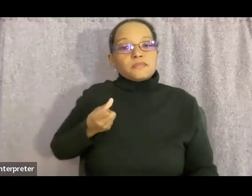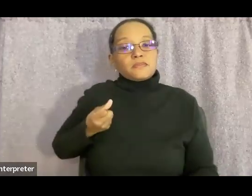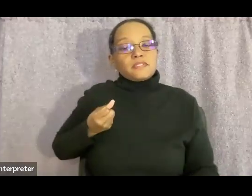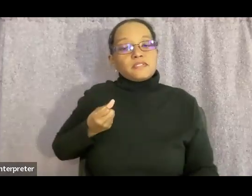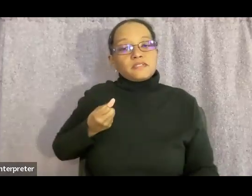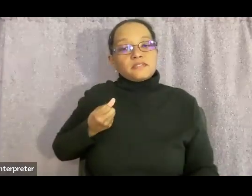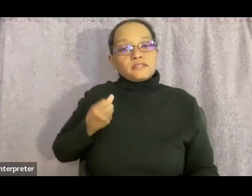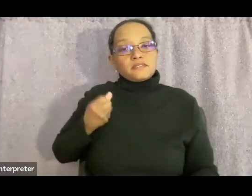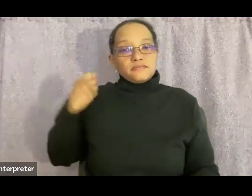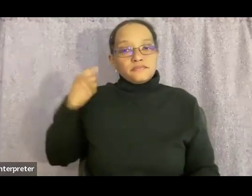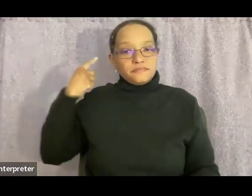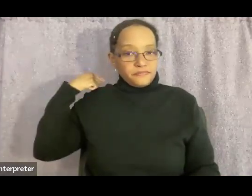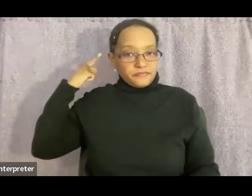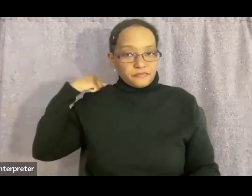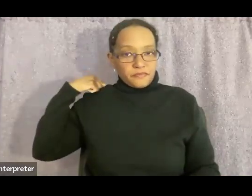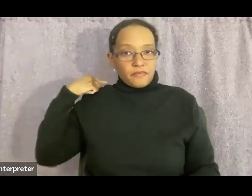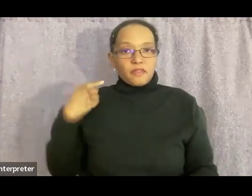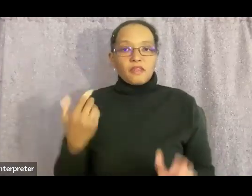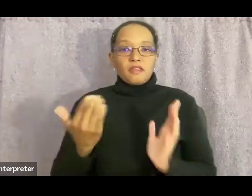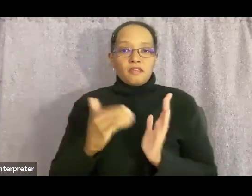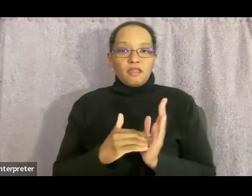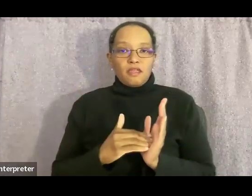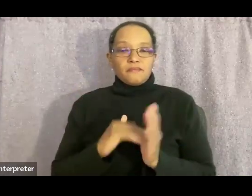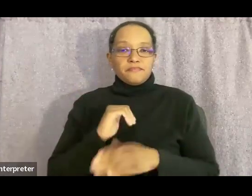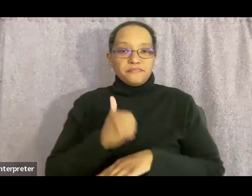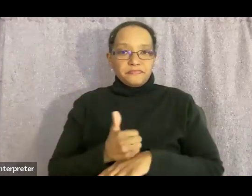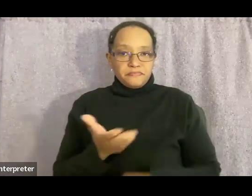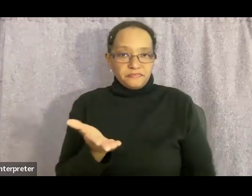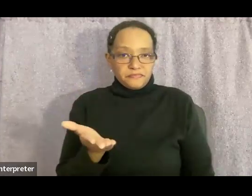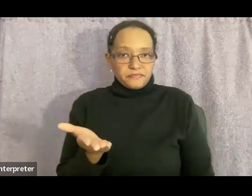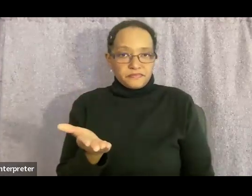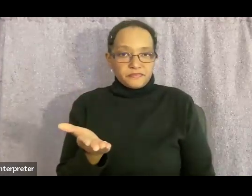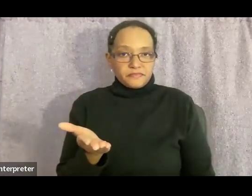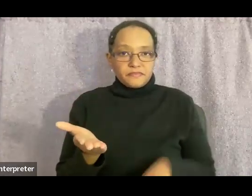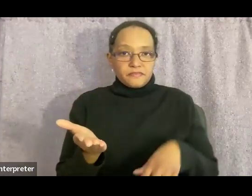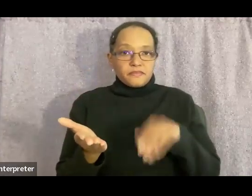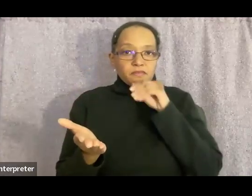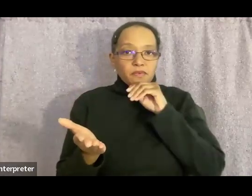One more time. Breathe, set. Breathe out.